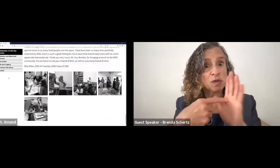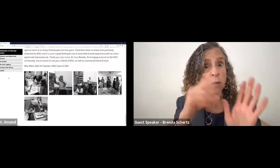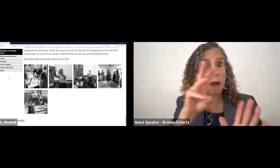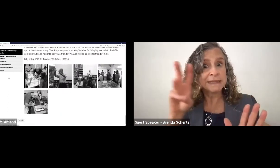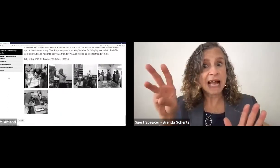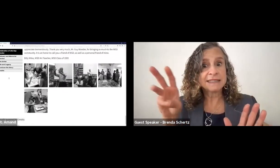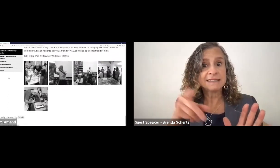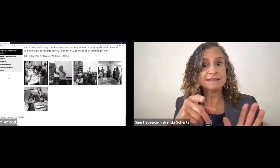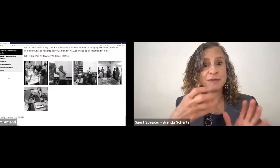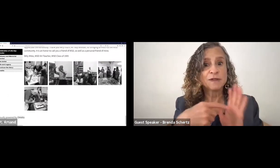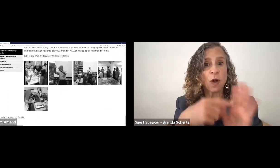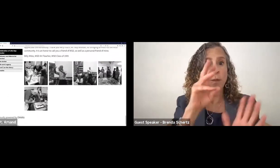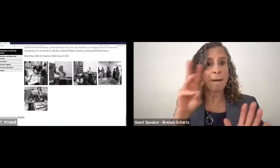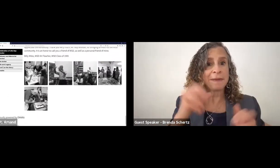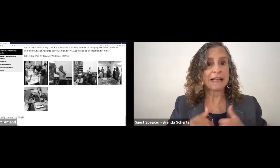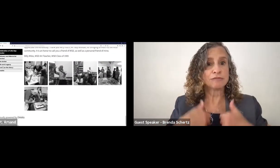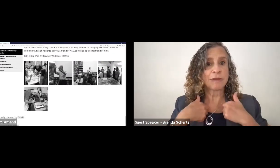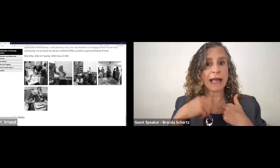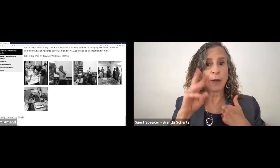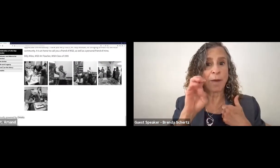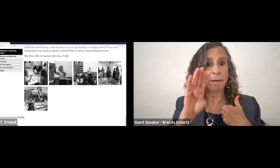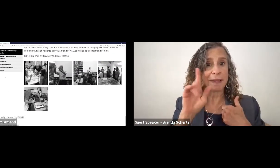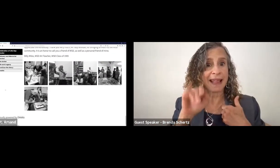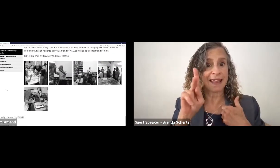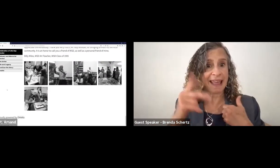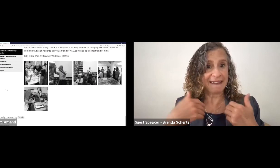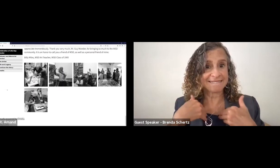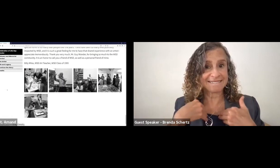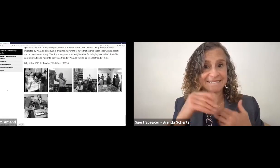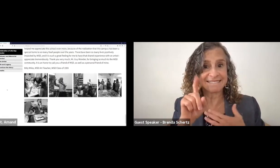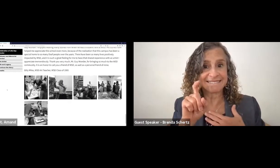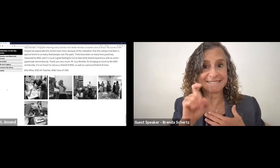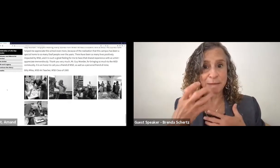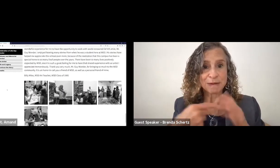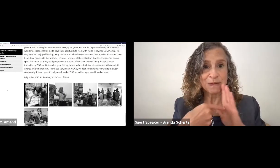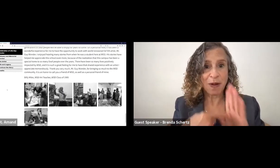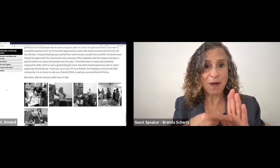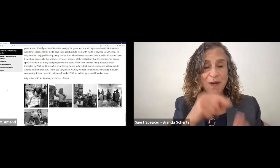and it'll allow you to upload things there. And if you would, in the chat, if somebody could put